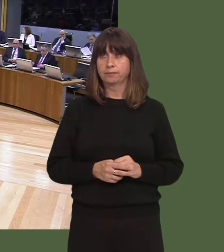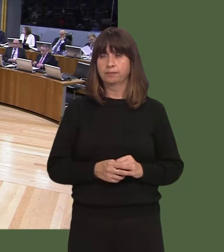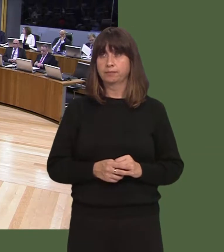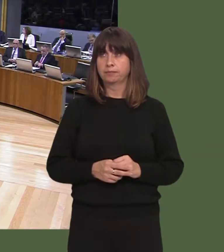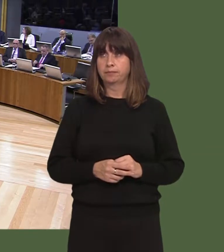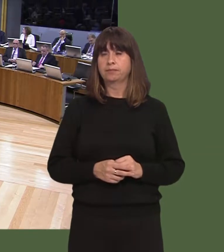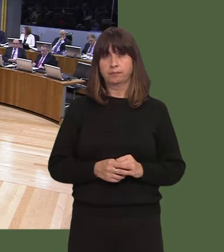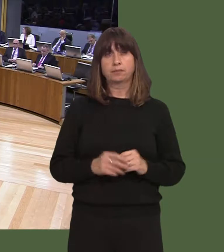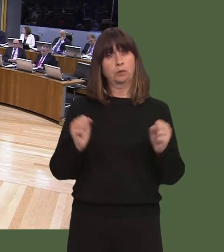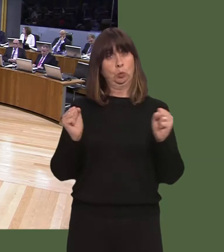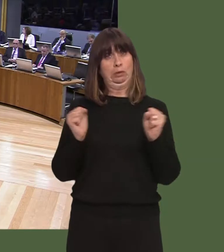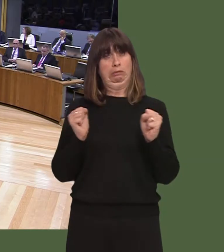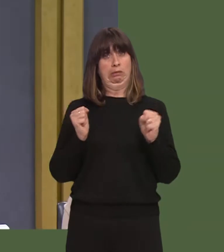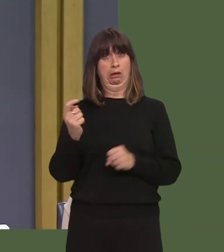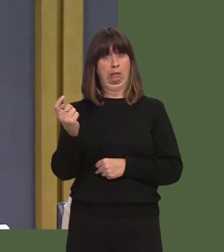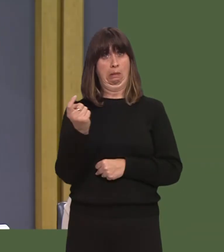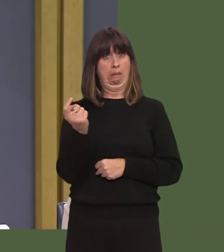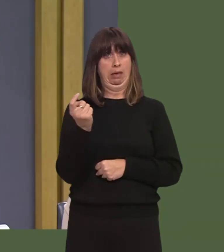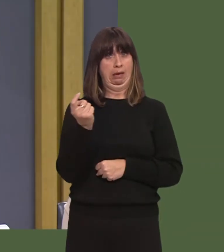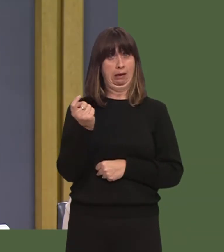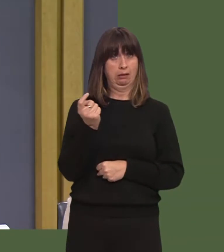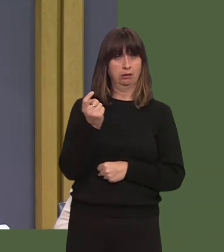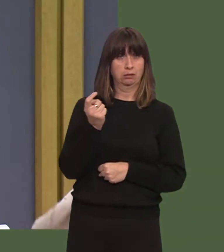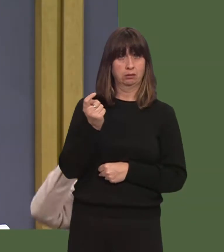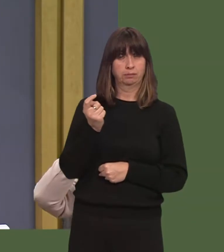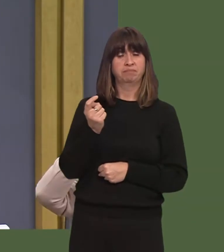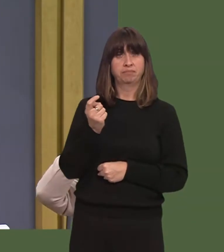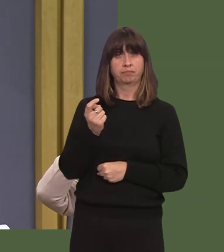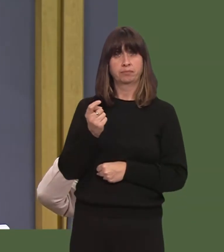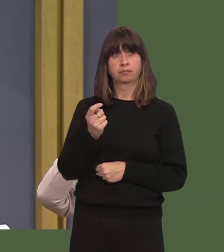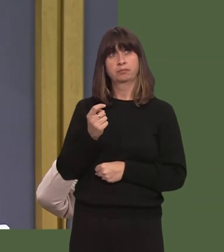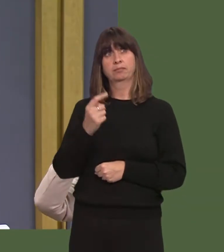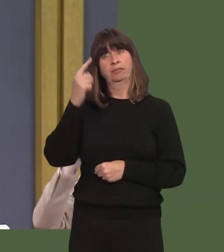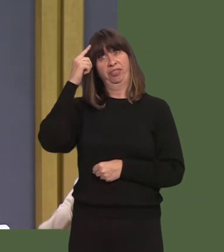First Minister, the winter is fast approaching and forecasts suggest that this is going to be a bad one.